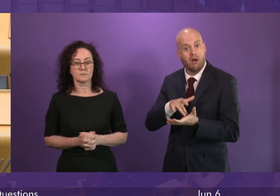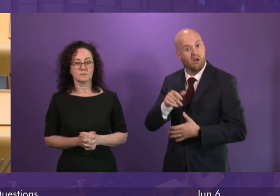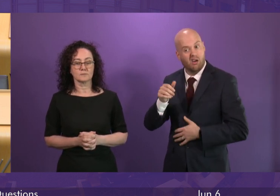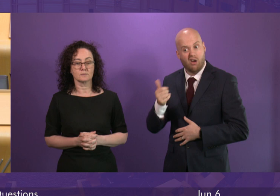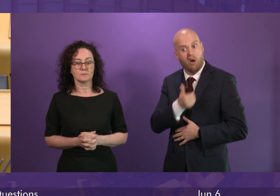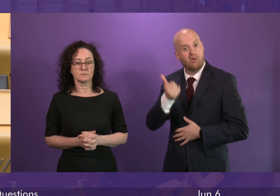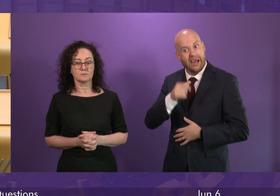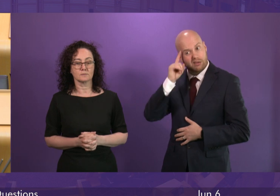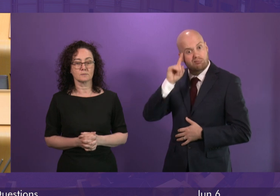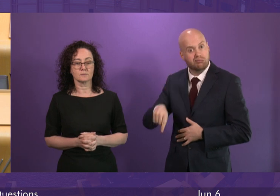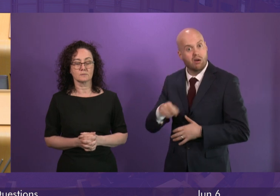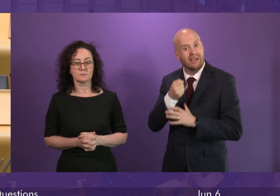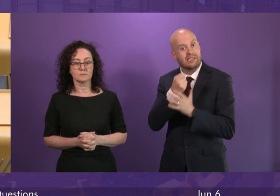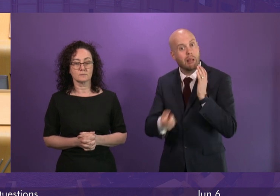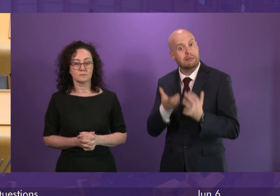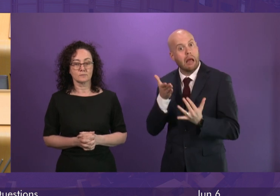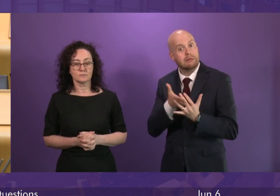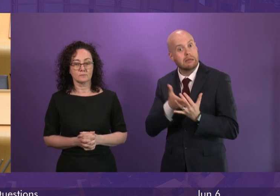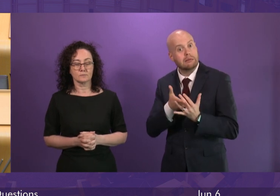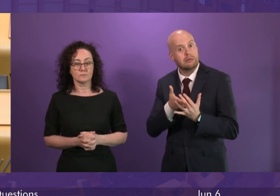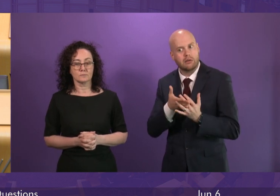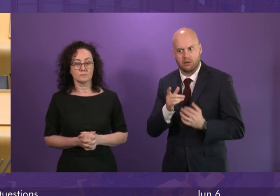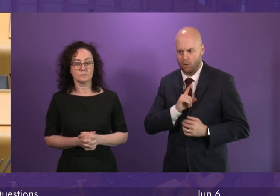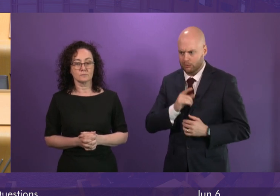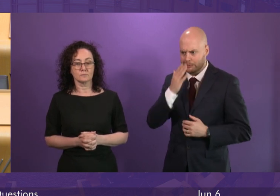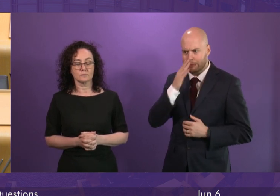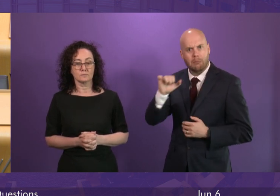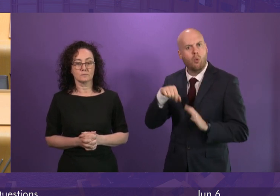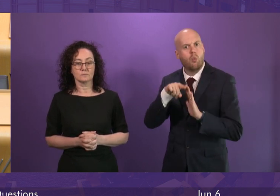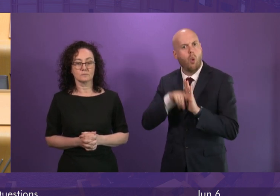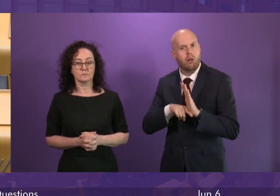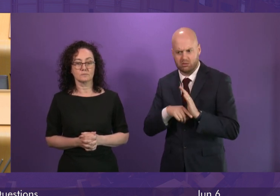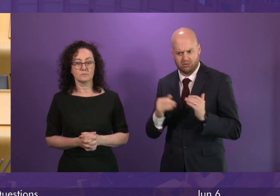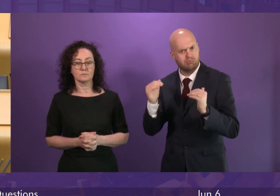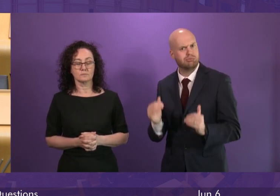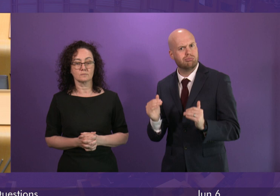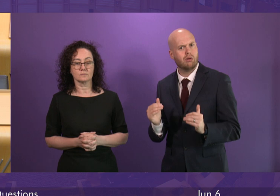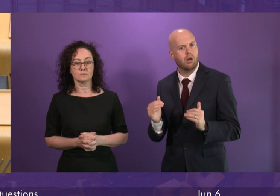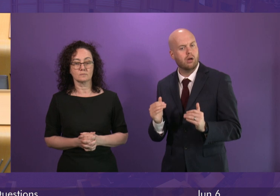access? Indeed, I understand that there is little regulation regarding such centres more